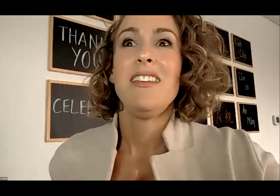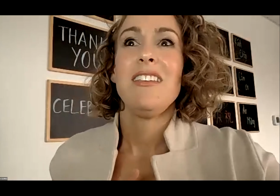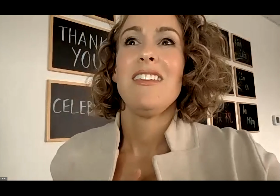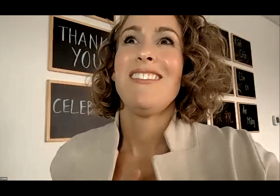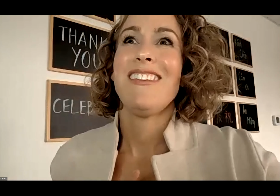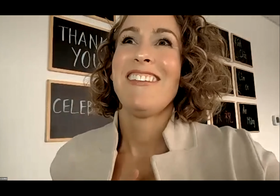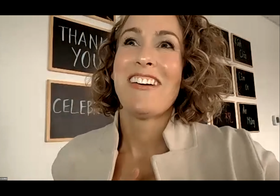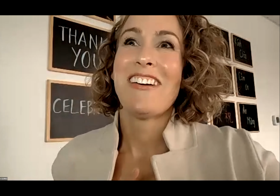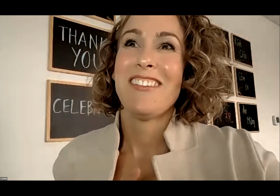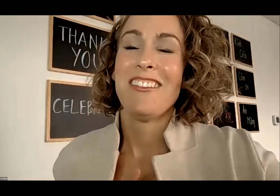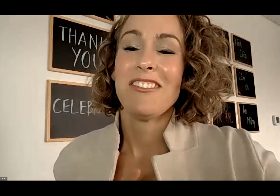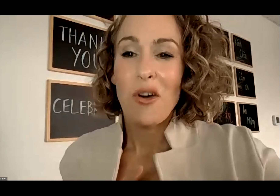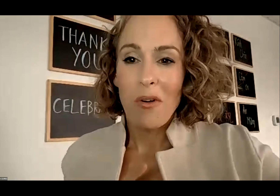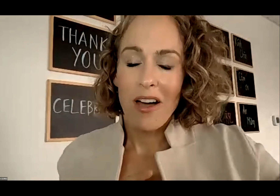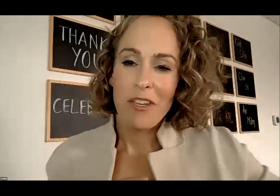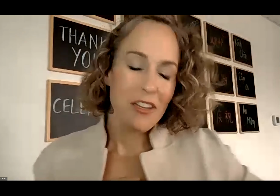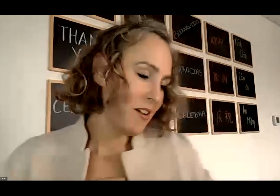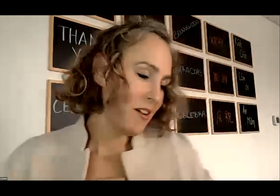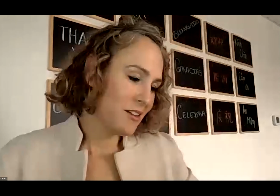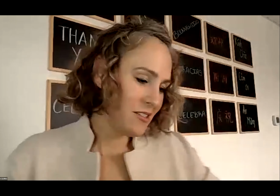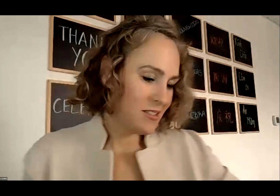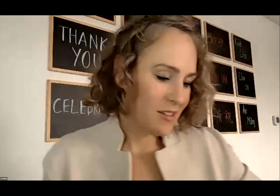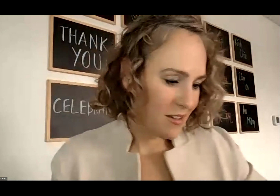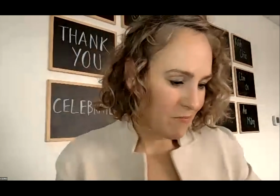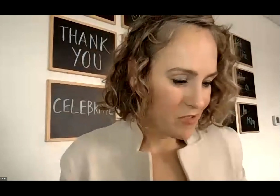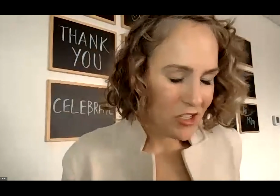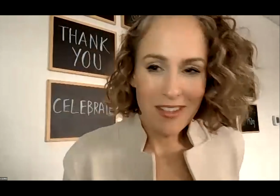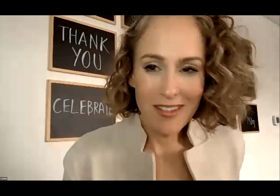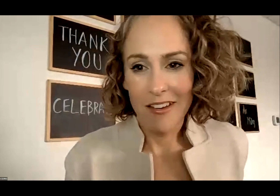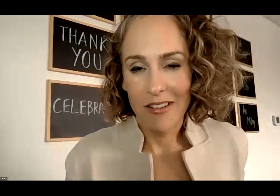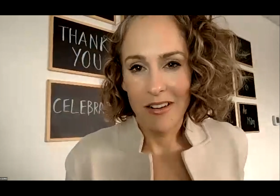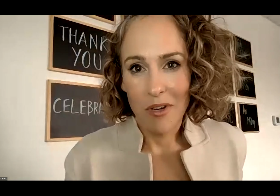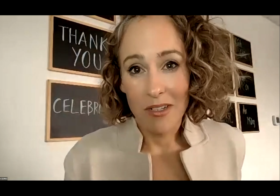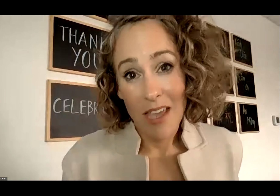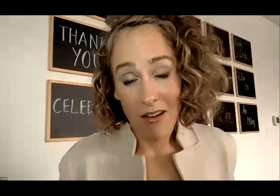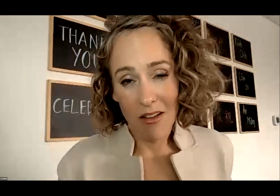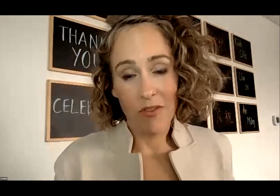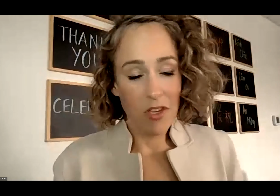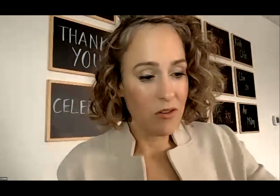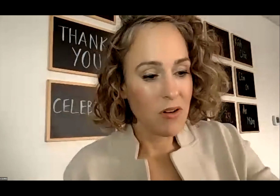Thank you, thank you, thank you. Oh, lots of thank you. Well, I'm going to go ahead and just shut this down. I wanted to thank all of you.